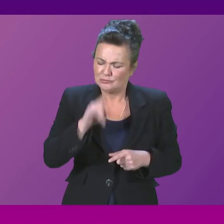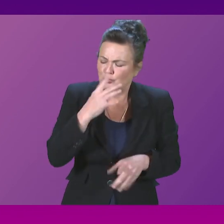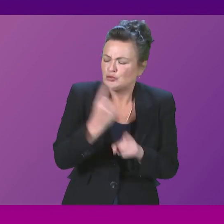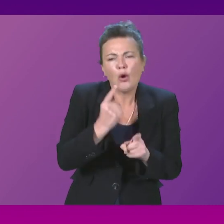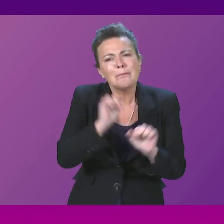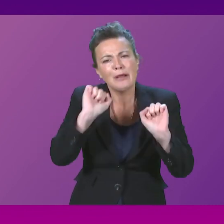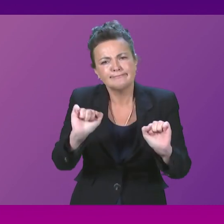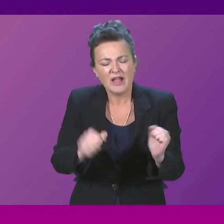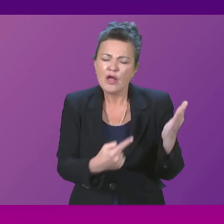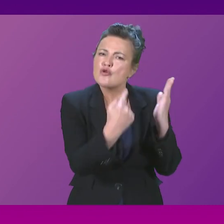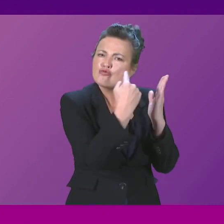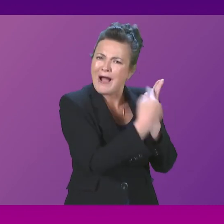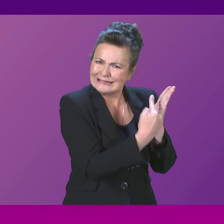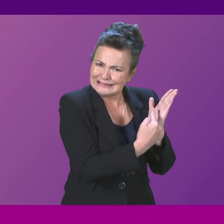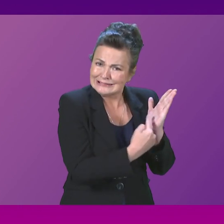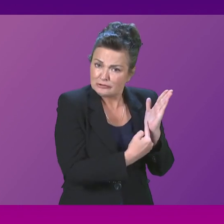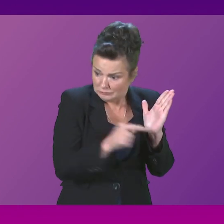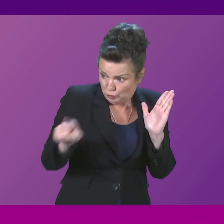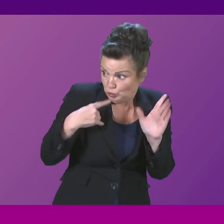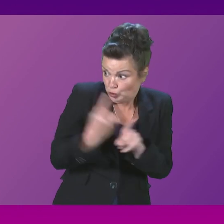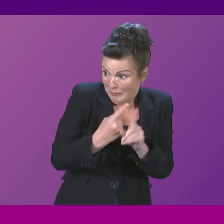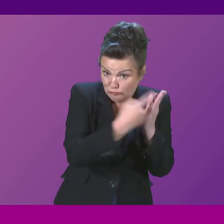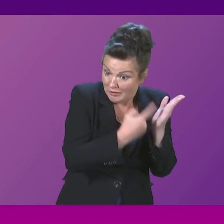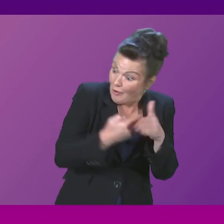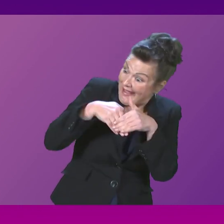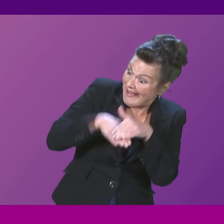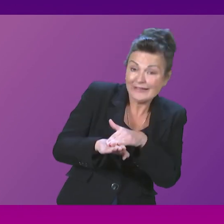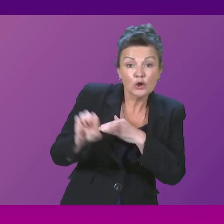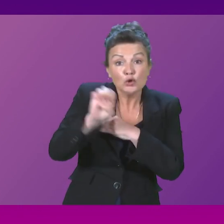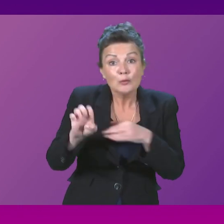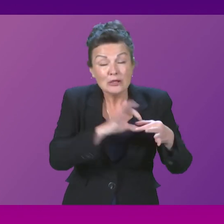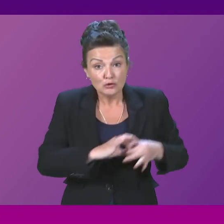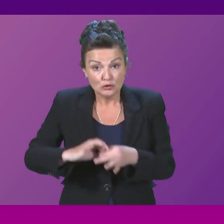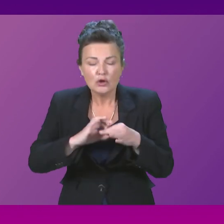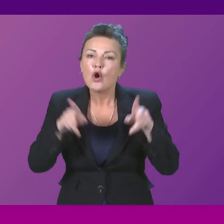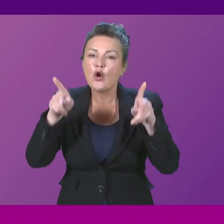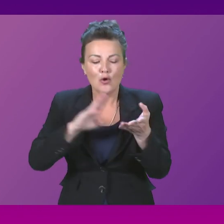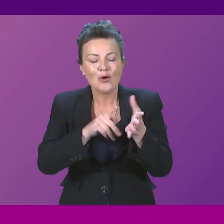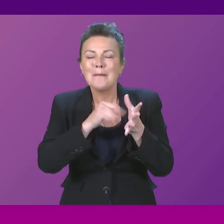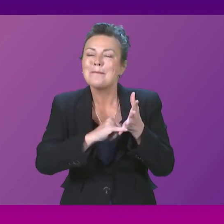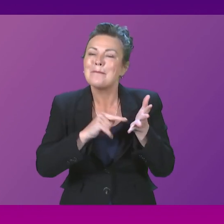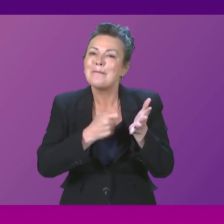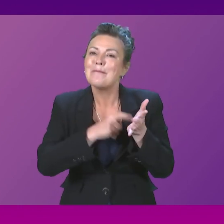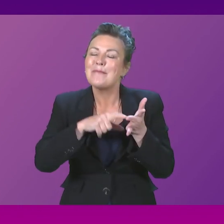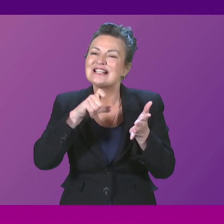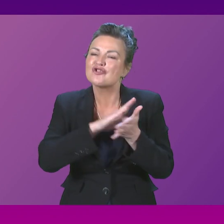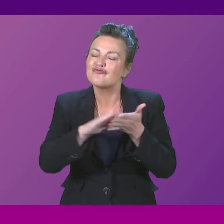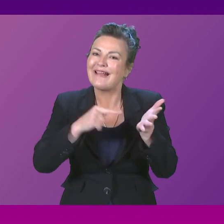The criteria that he refers to, which are actually the Maastricht criteria, was in place